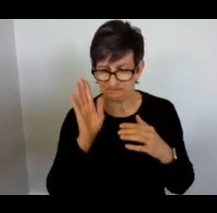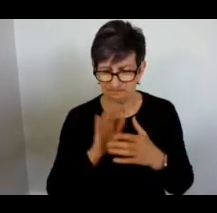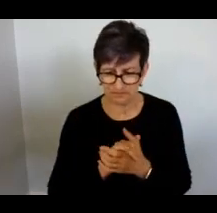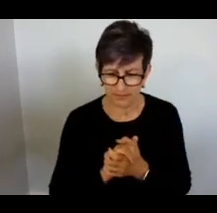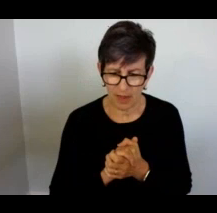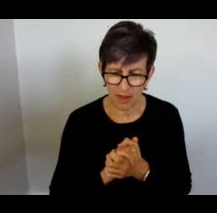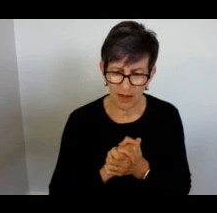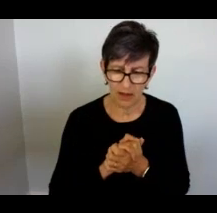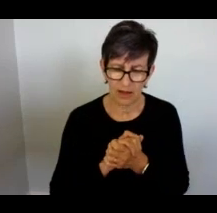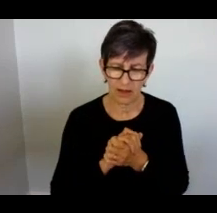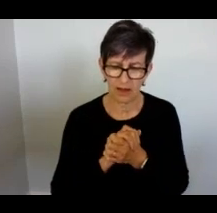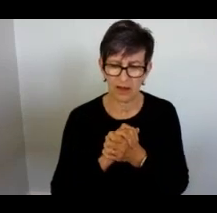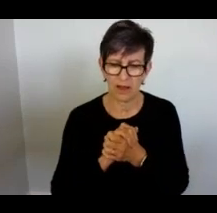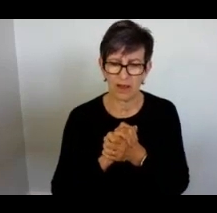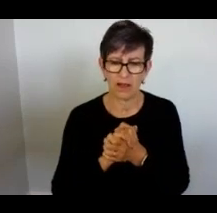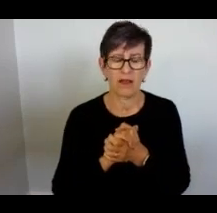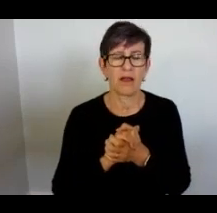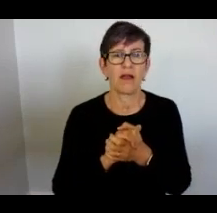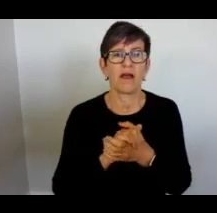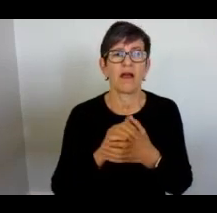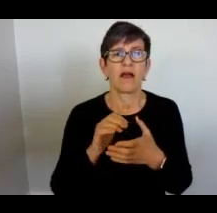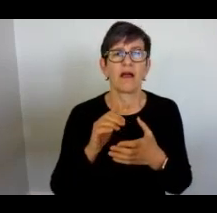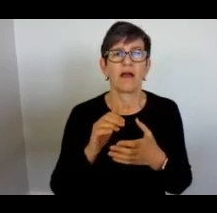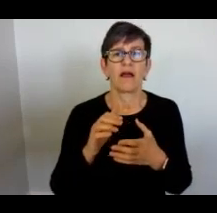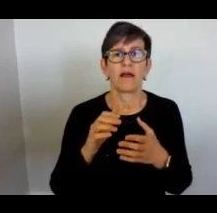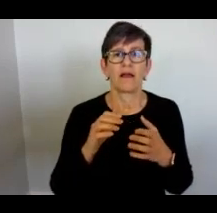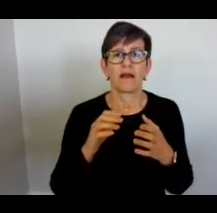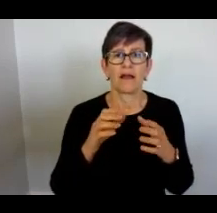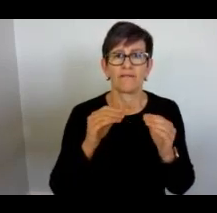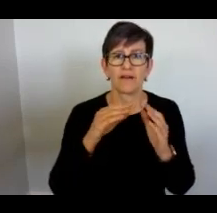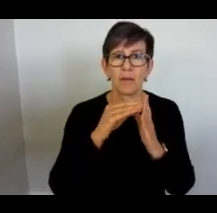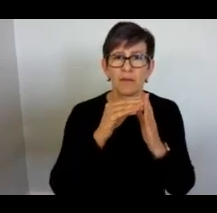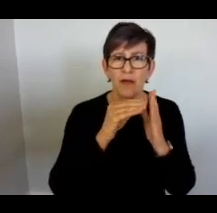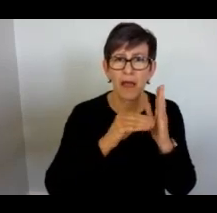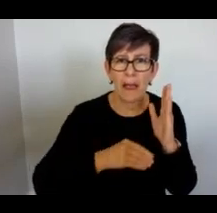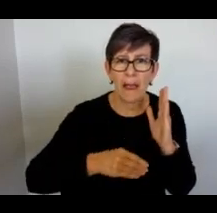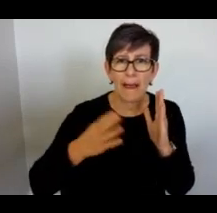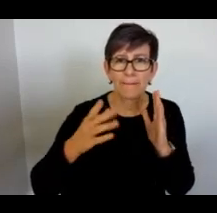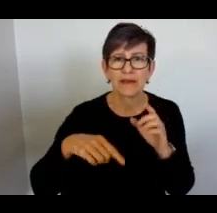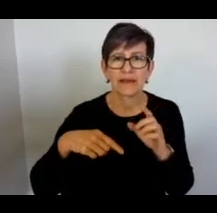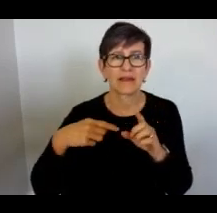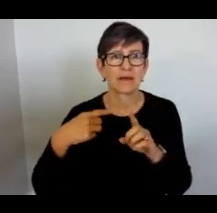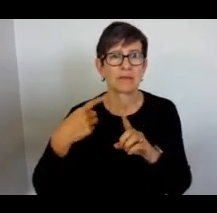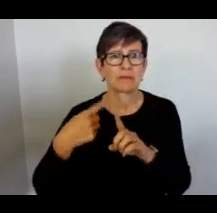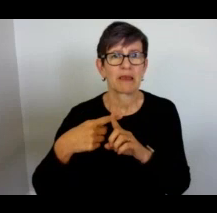predominantly to the applicant lawyer and...who I'll speak a little bit more about shortly.